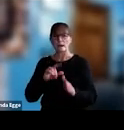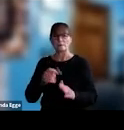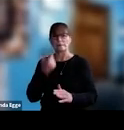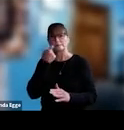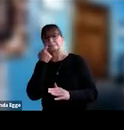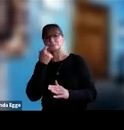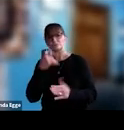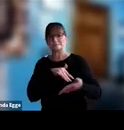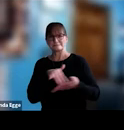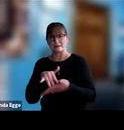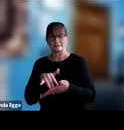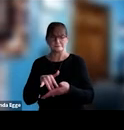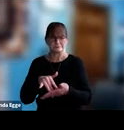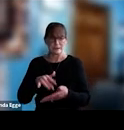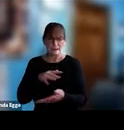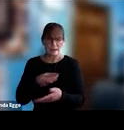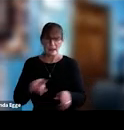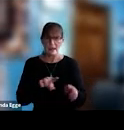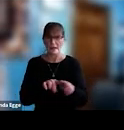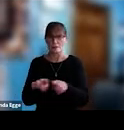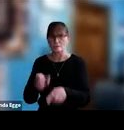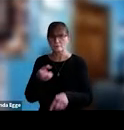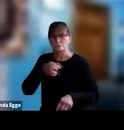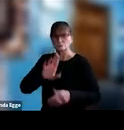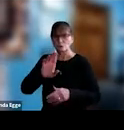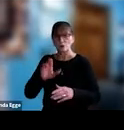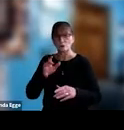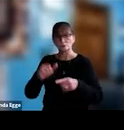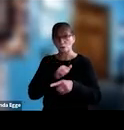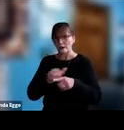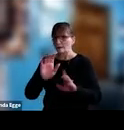and I have been SOAR-trained and providing SOAR services